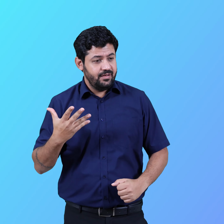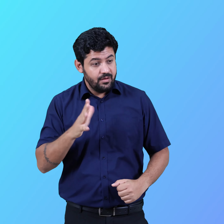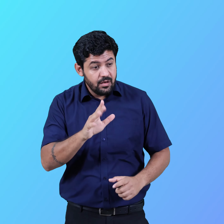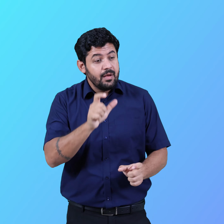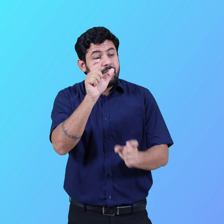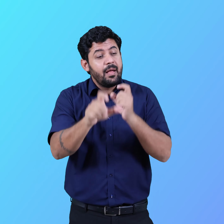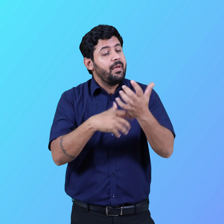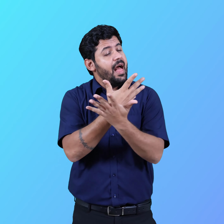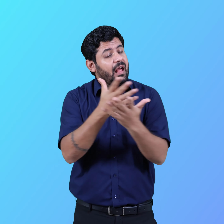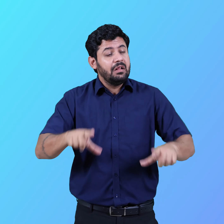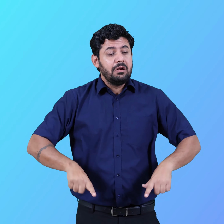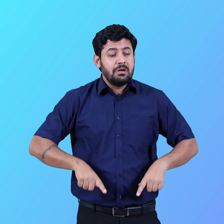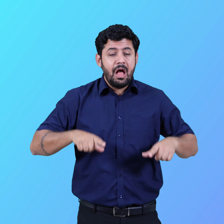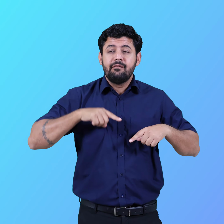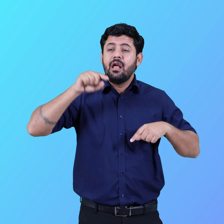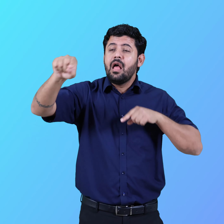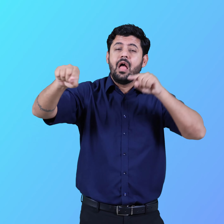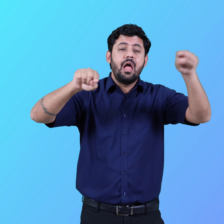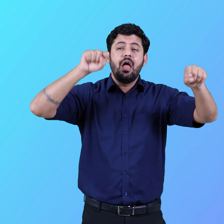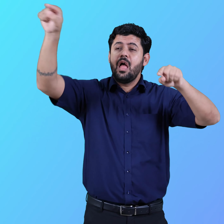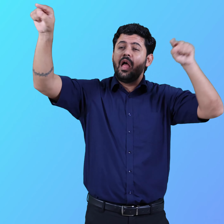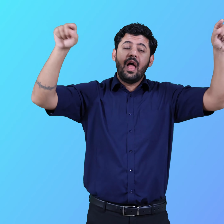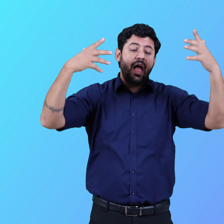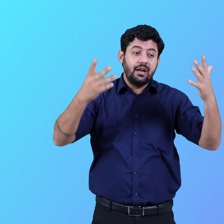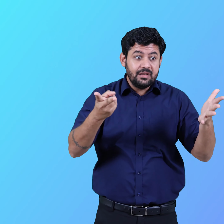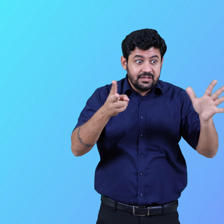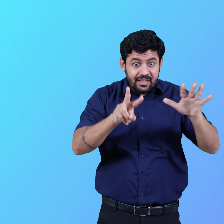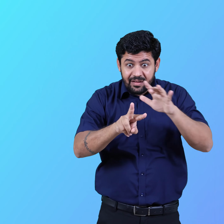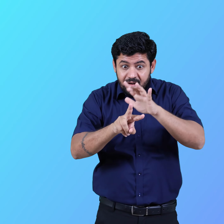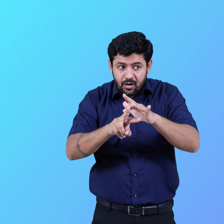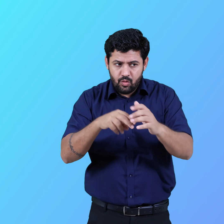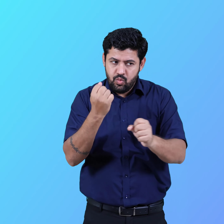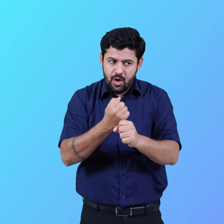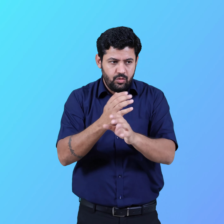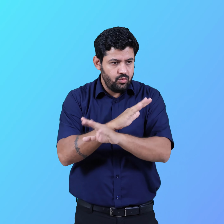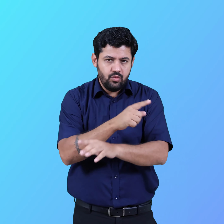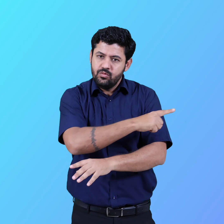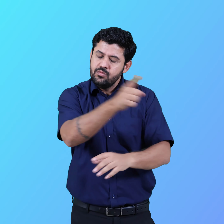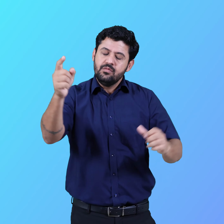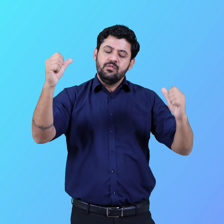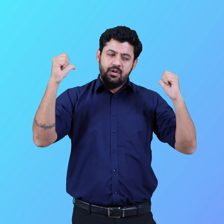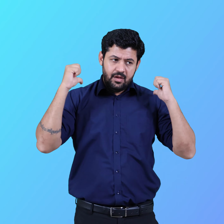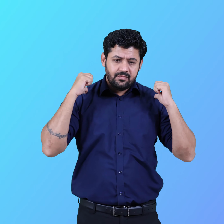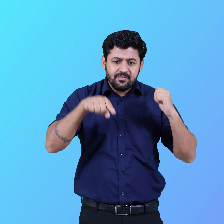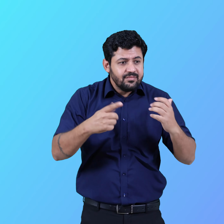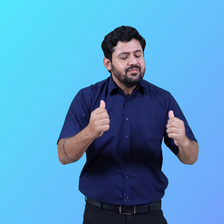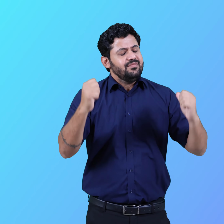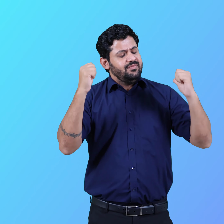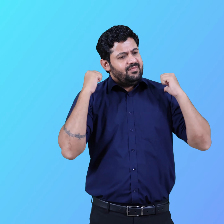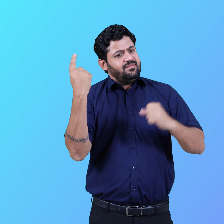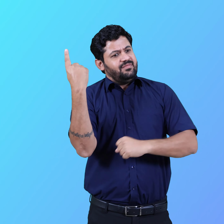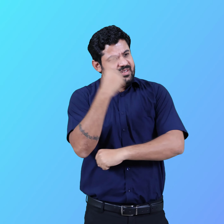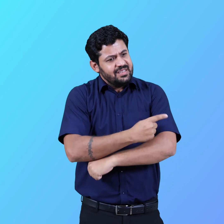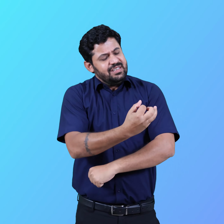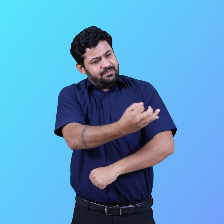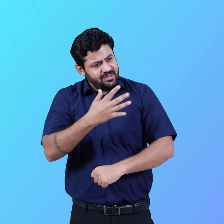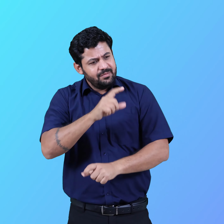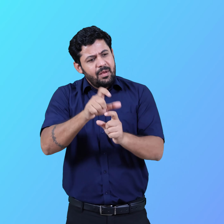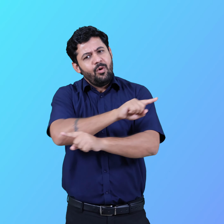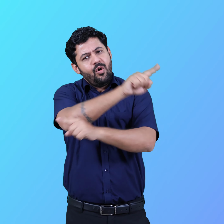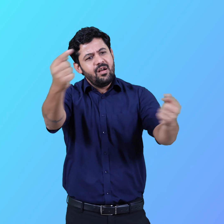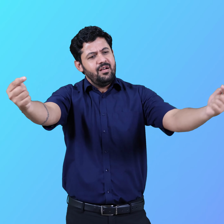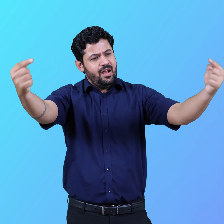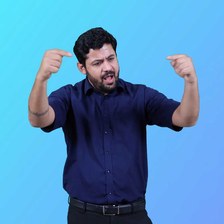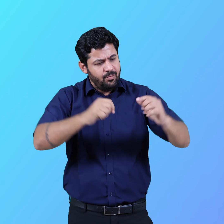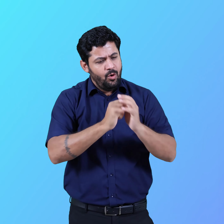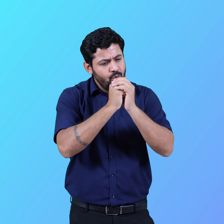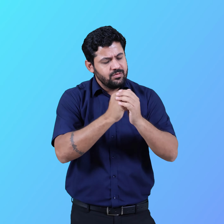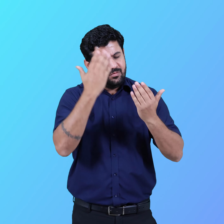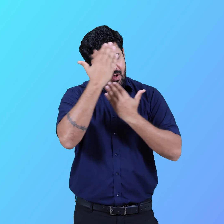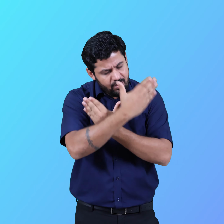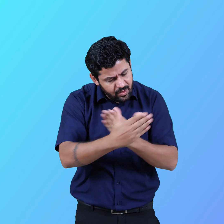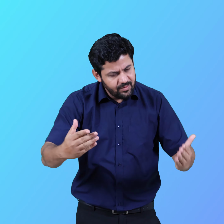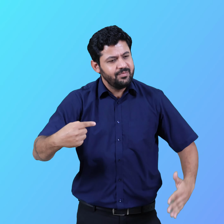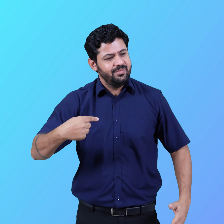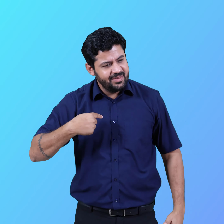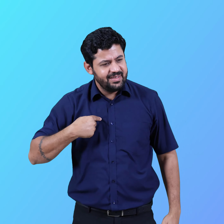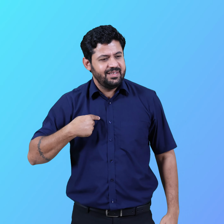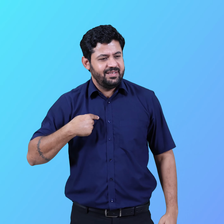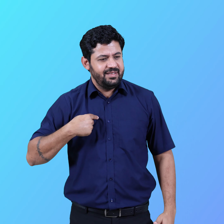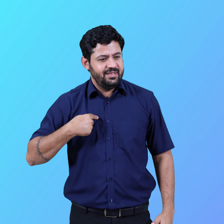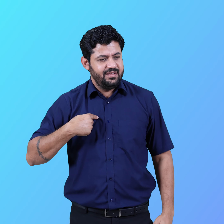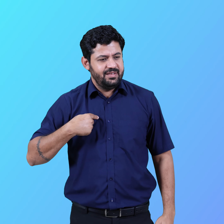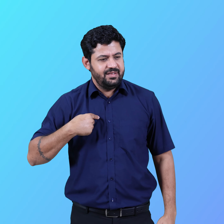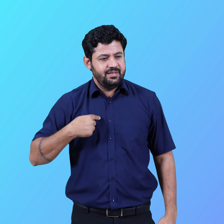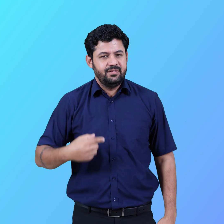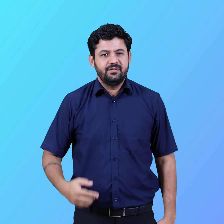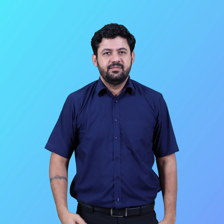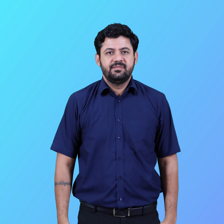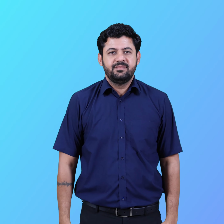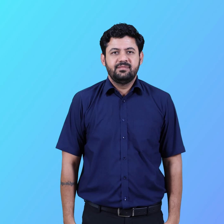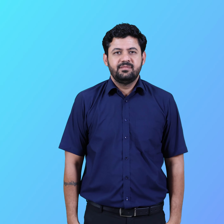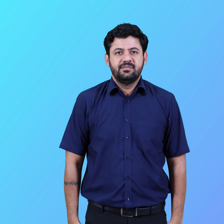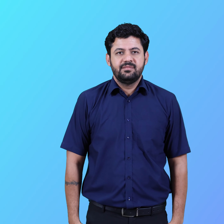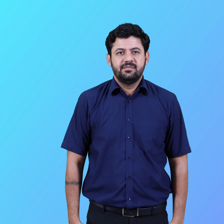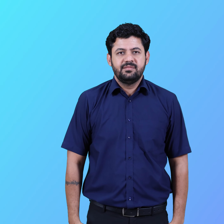You must not do any work. It is a day of rest to honour the LORD wherever you live.